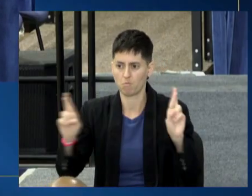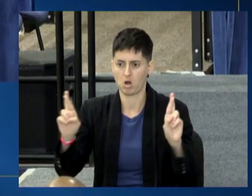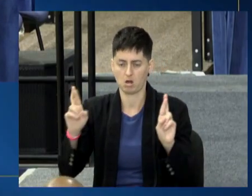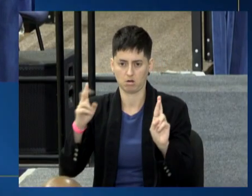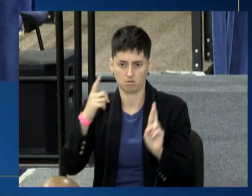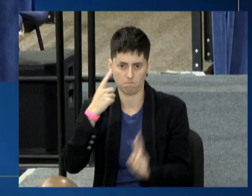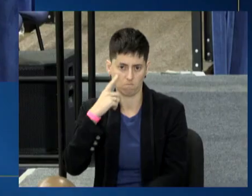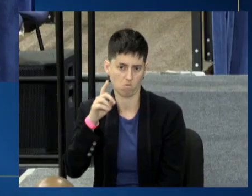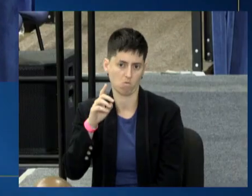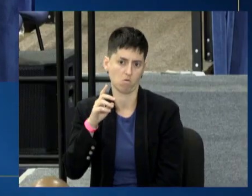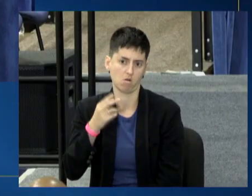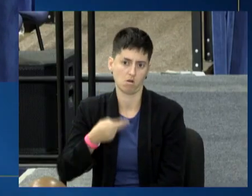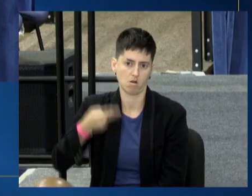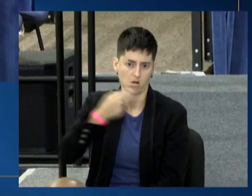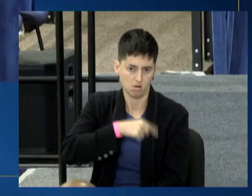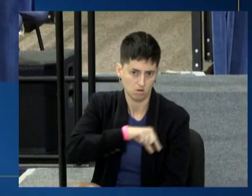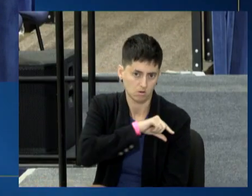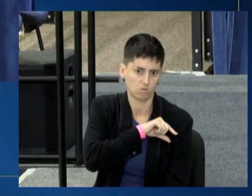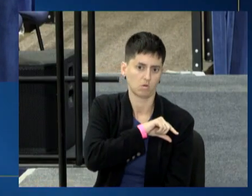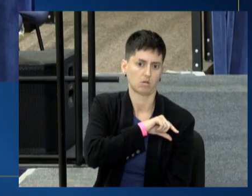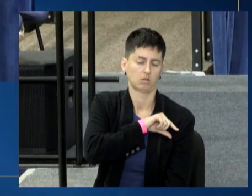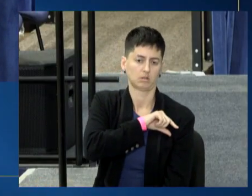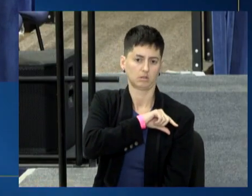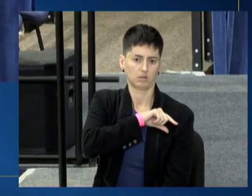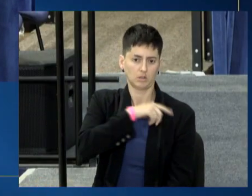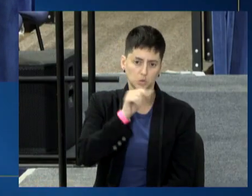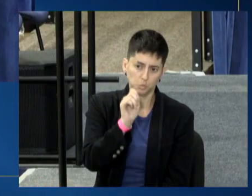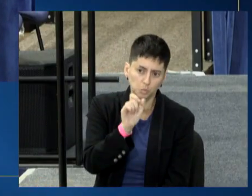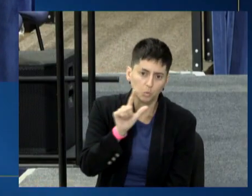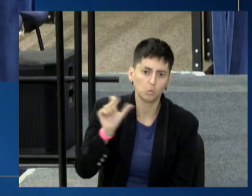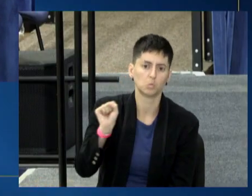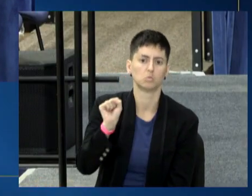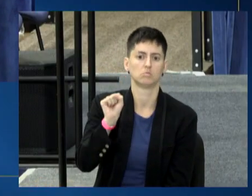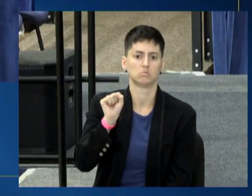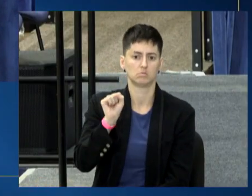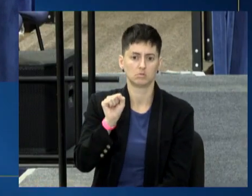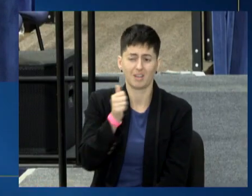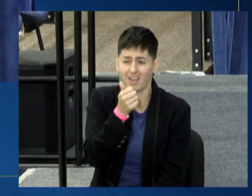people that our industry exists to care for -- every person suffering with cancer. And for